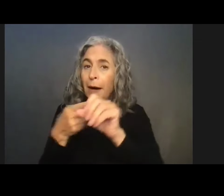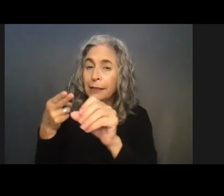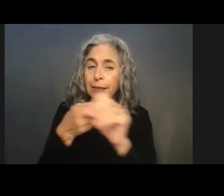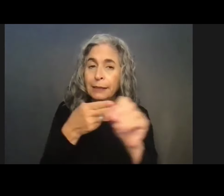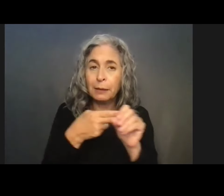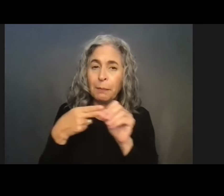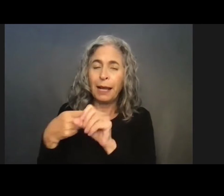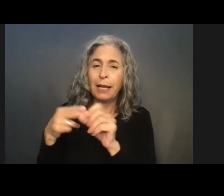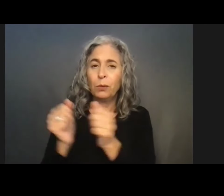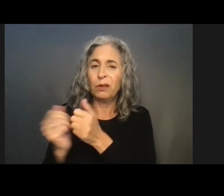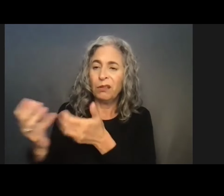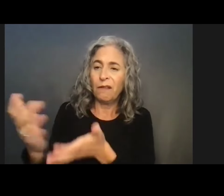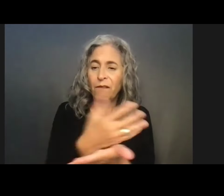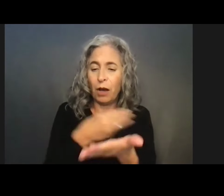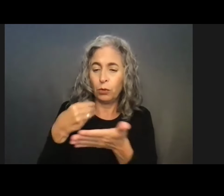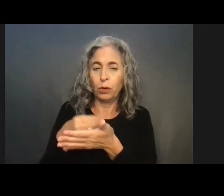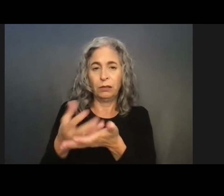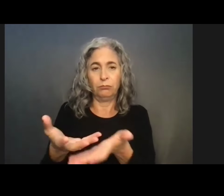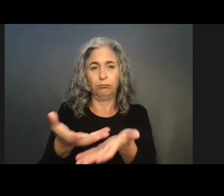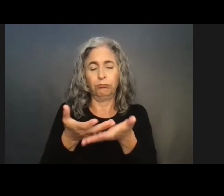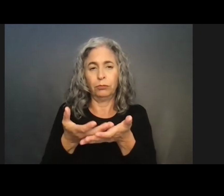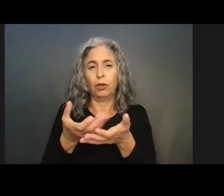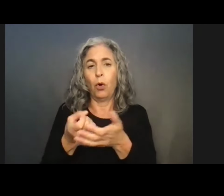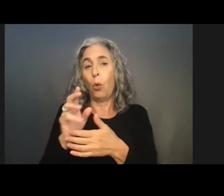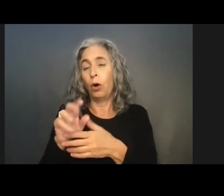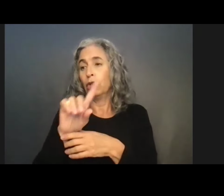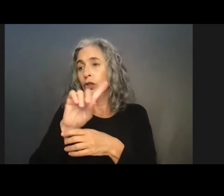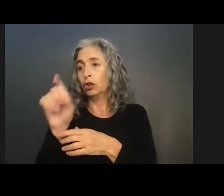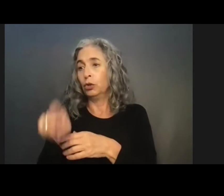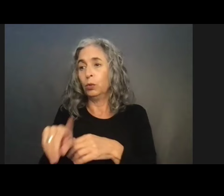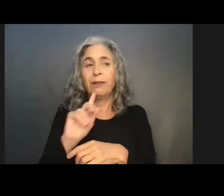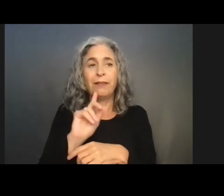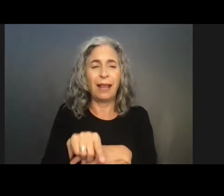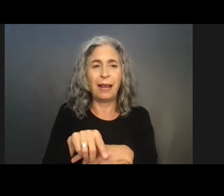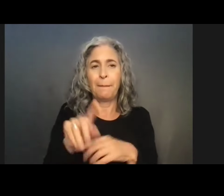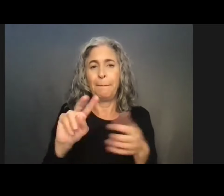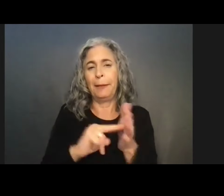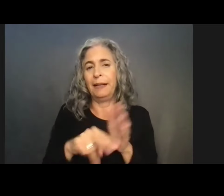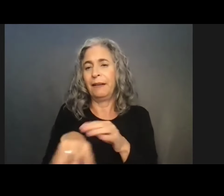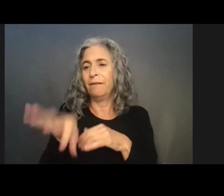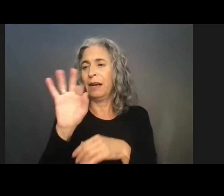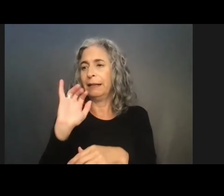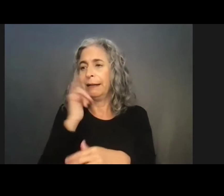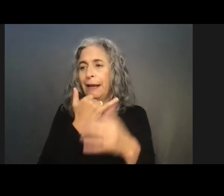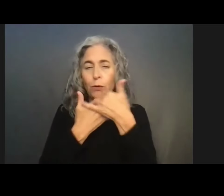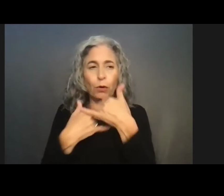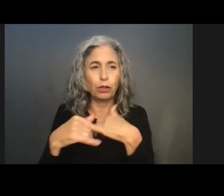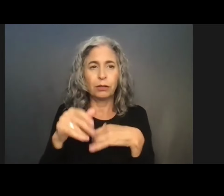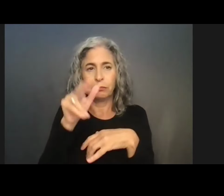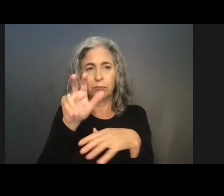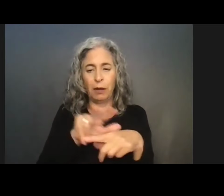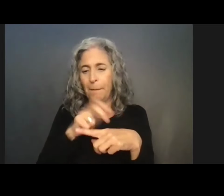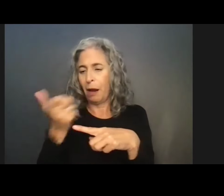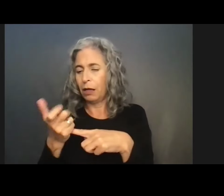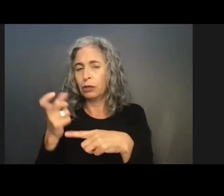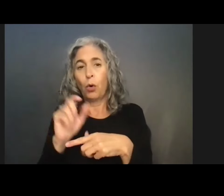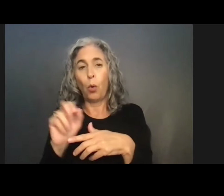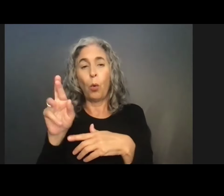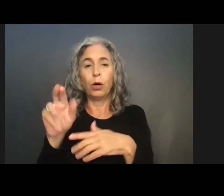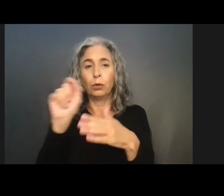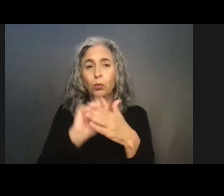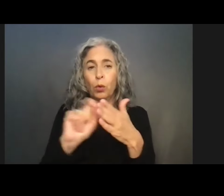fundraising or in Q&A, meaning, you know, finding issues and debugging. Or writing documentation,